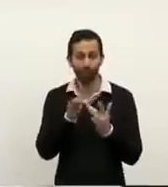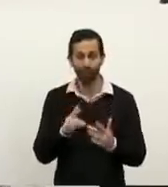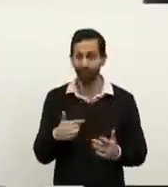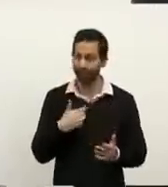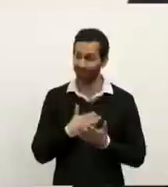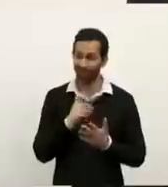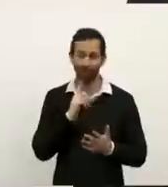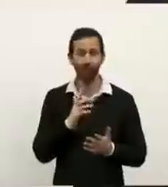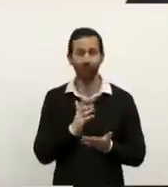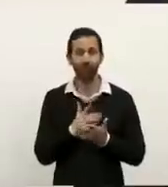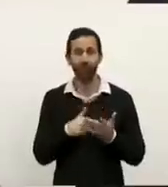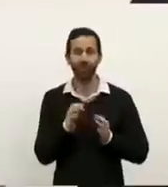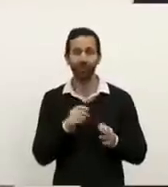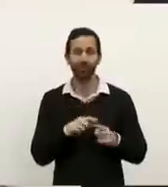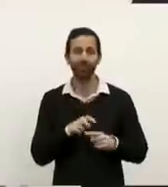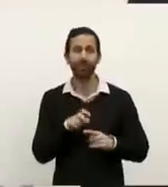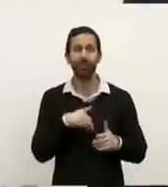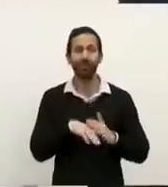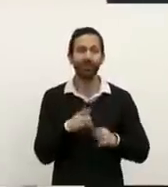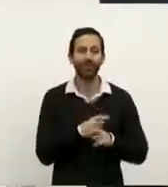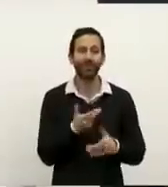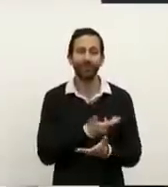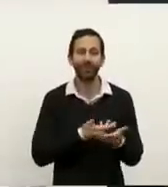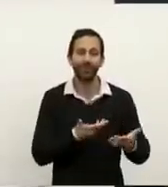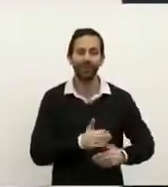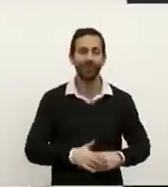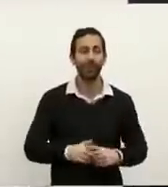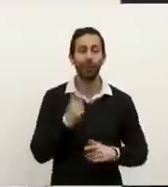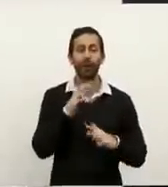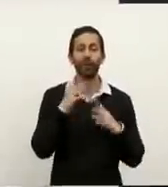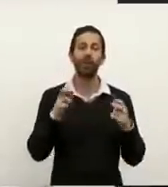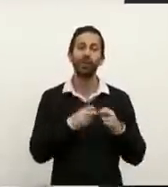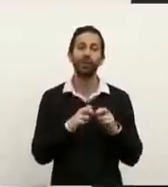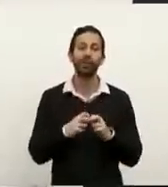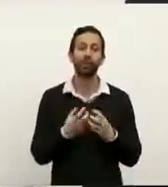I think one of the big issues that we've got with this is